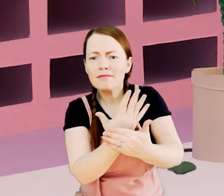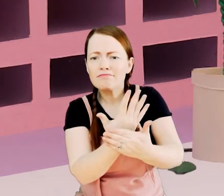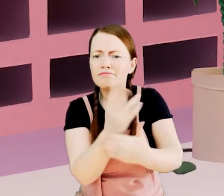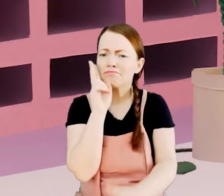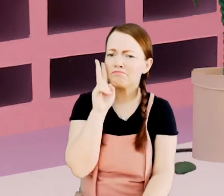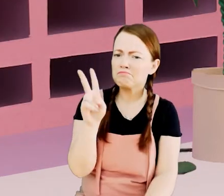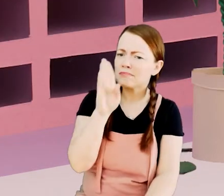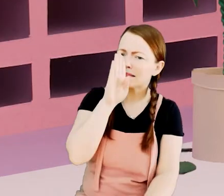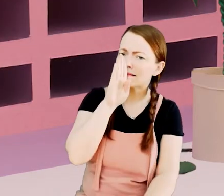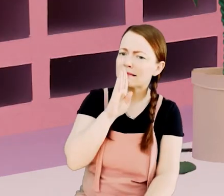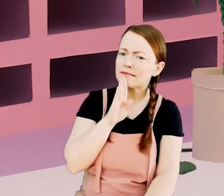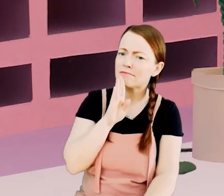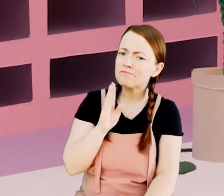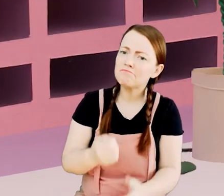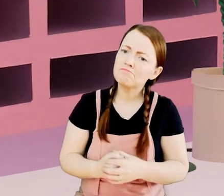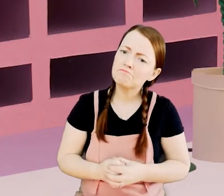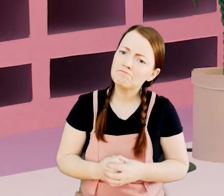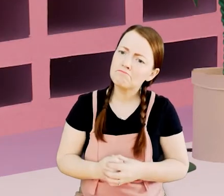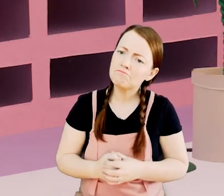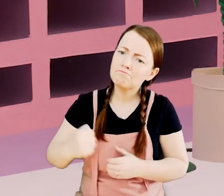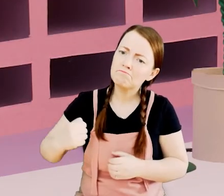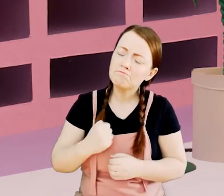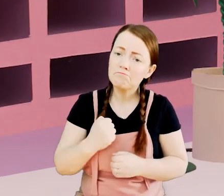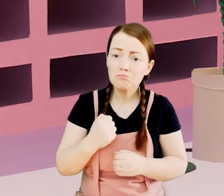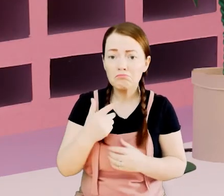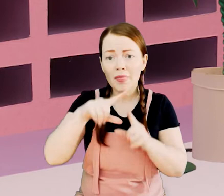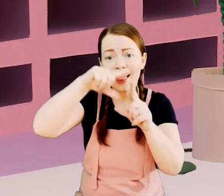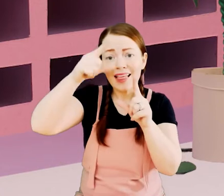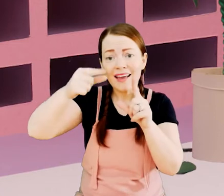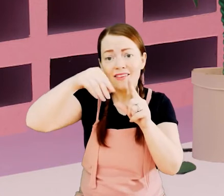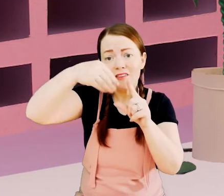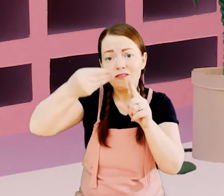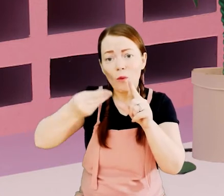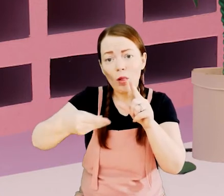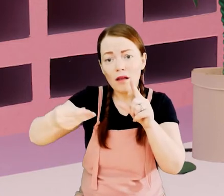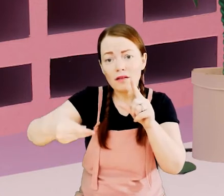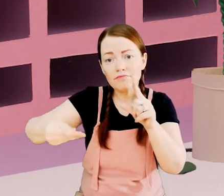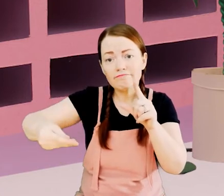but she looks a bit sad... Oh no, the tiny leaves have all fallen off!